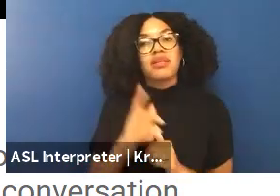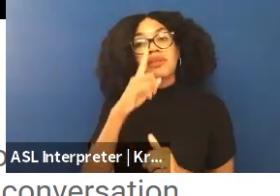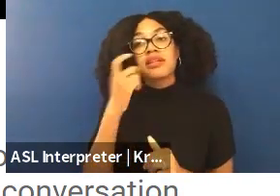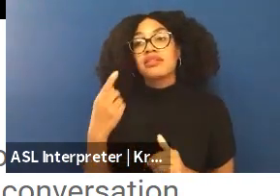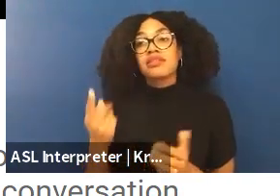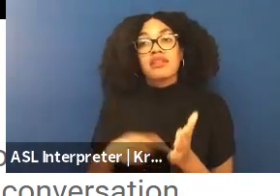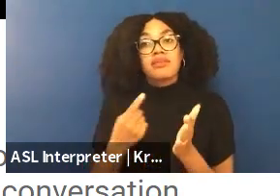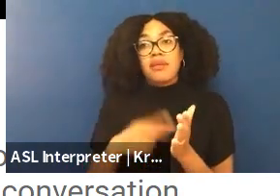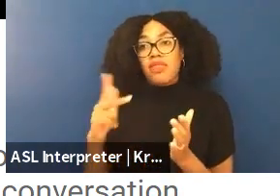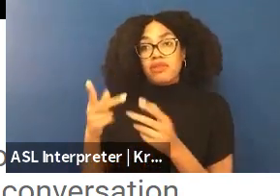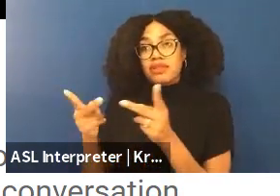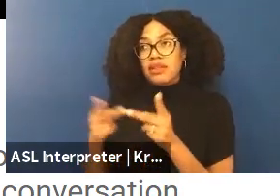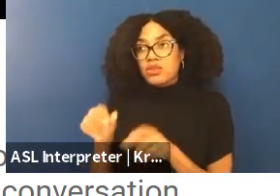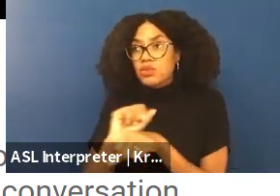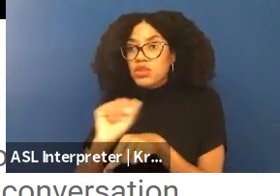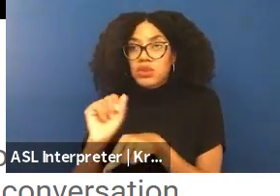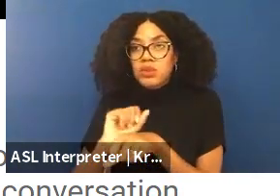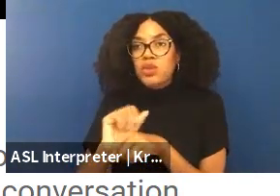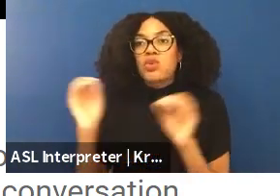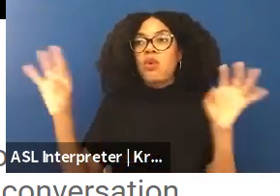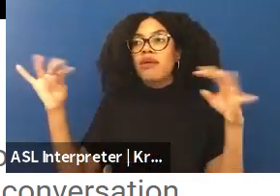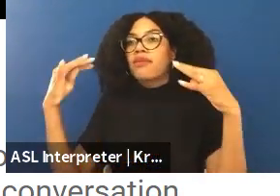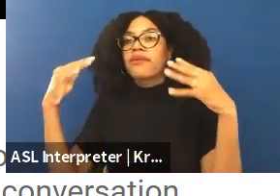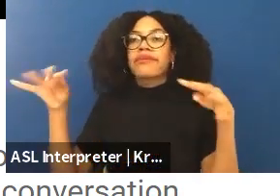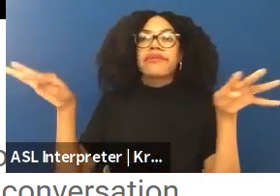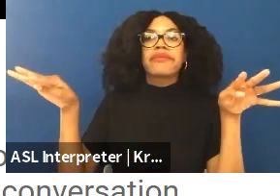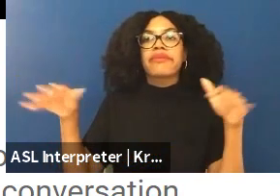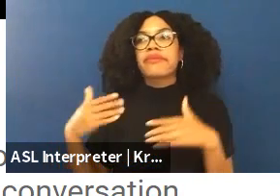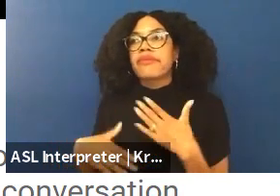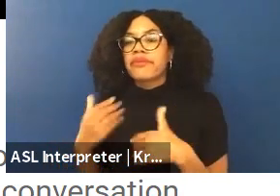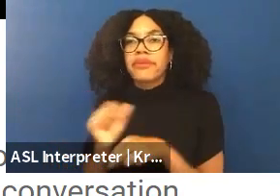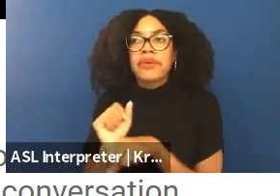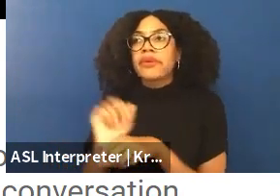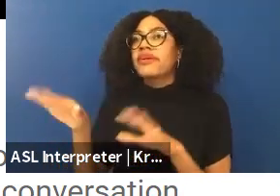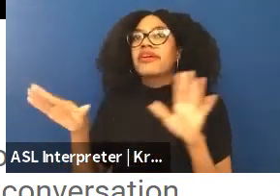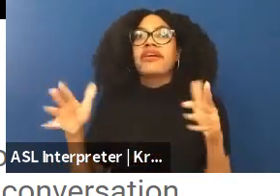have power, right? So becoming-- that idea of socialization again for the teachers and faculty